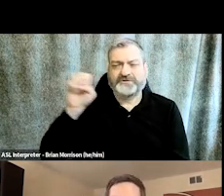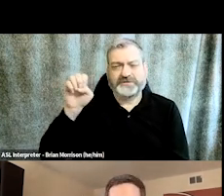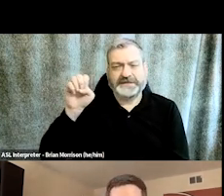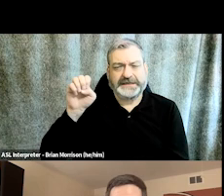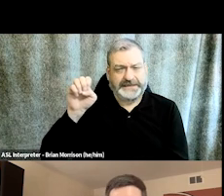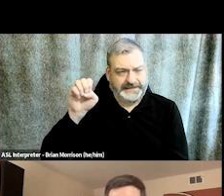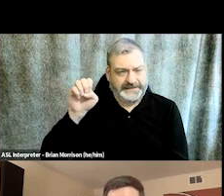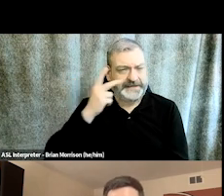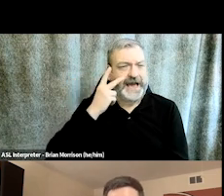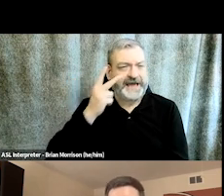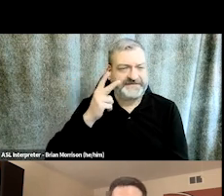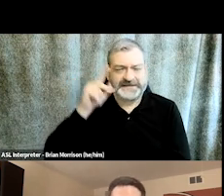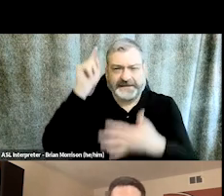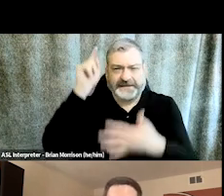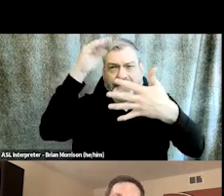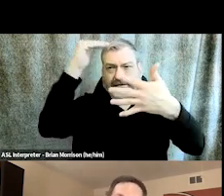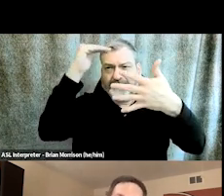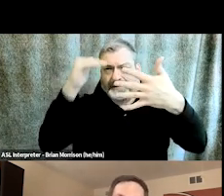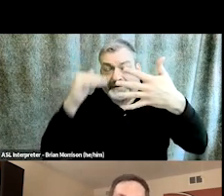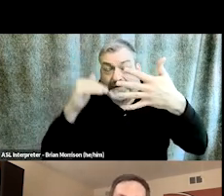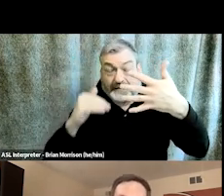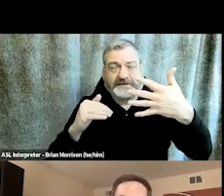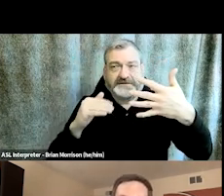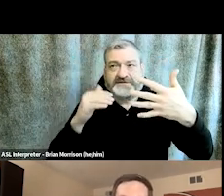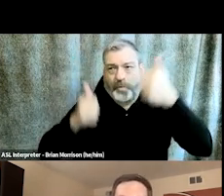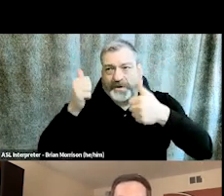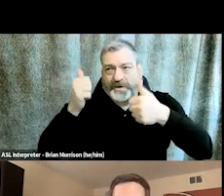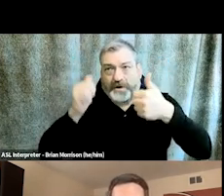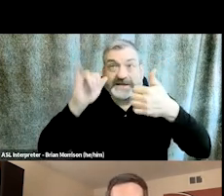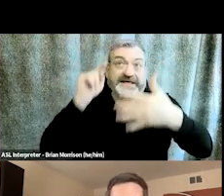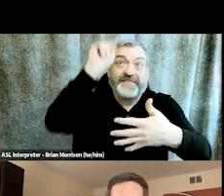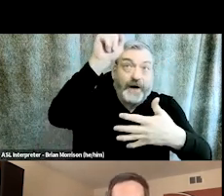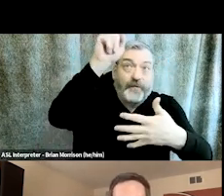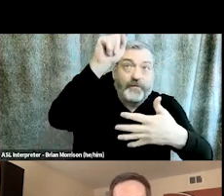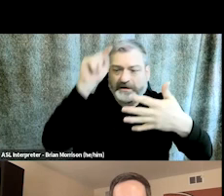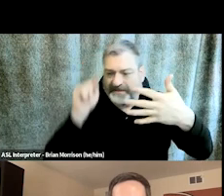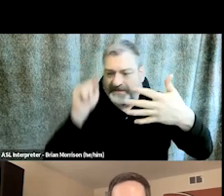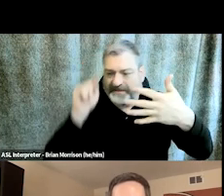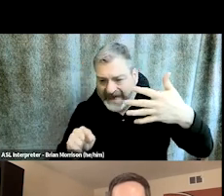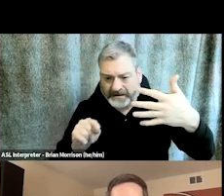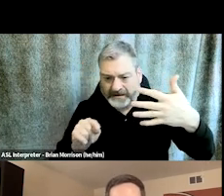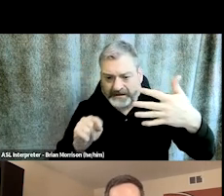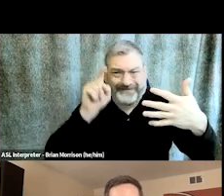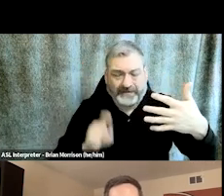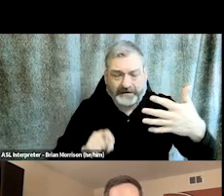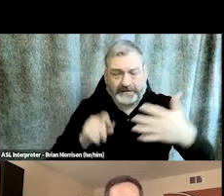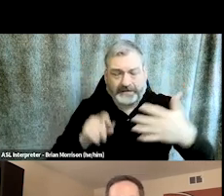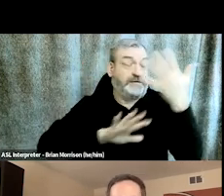So now I have to figure out, is it the one at the top? Is it somewhere far down below? And I usually or sometimes lose